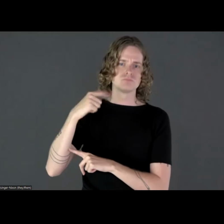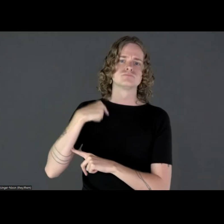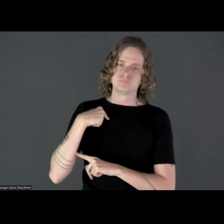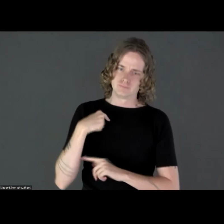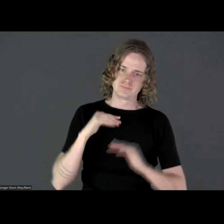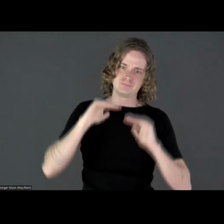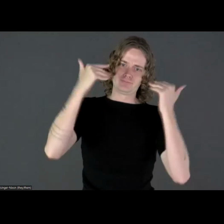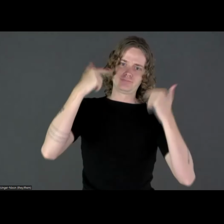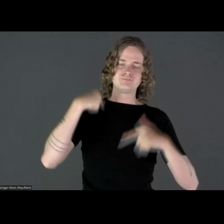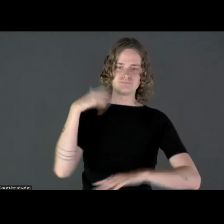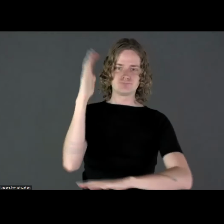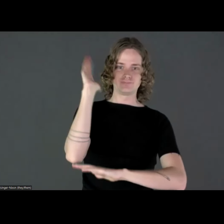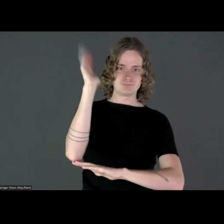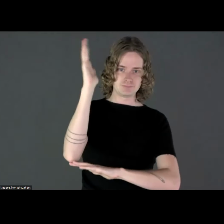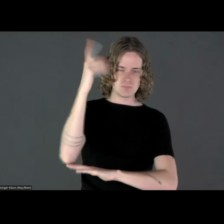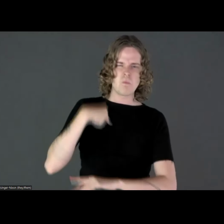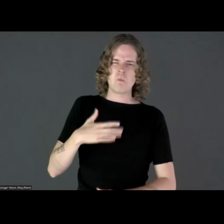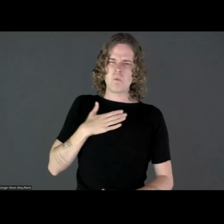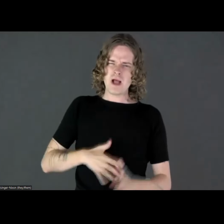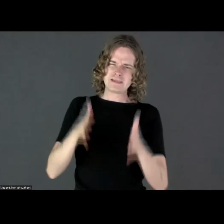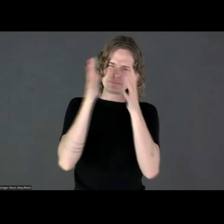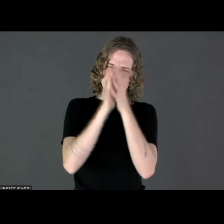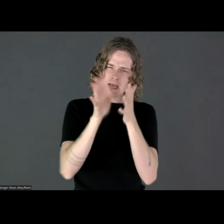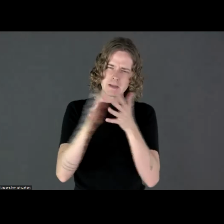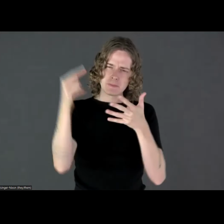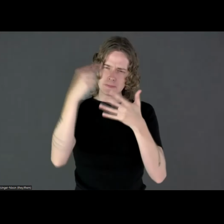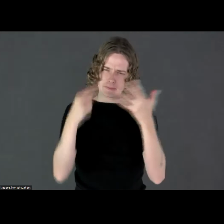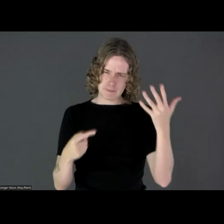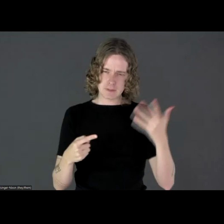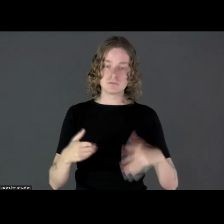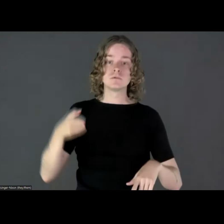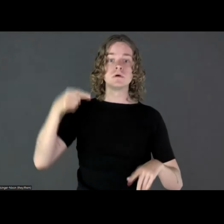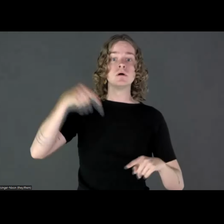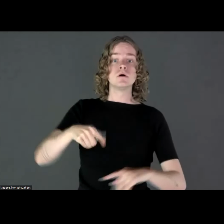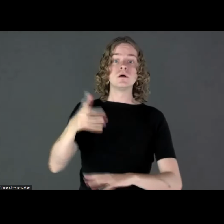housekeeping. The session is entirely in English, but we're providing captioning. Check the chat box